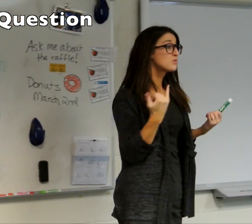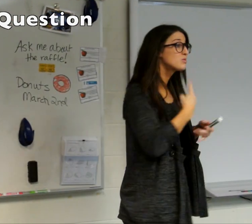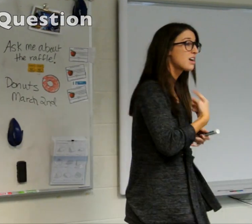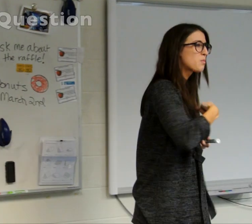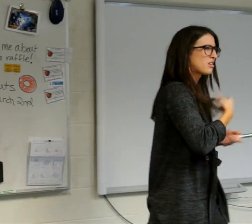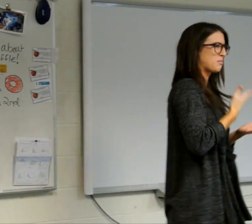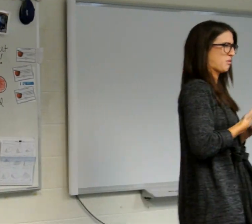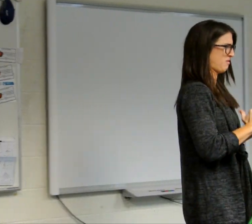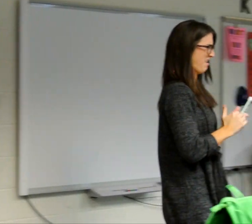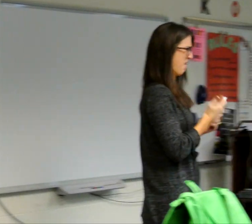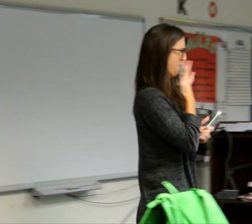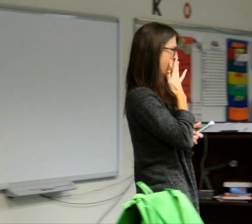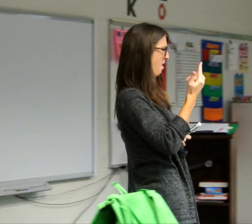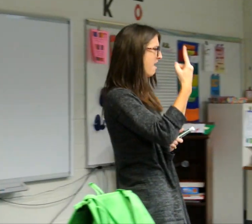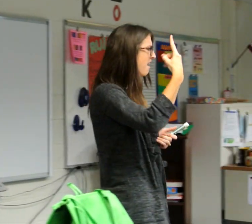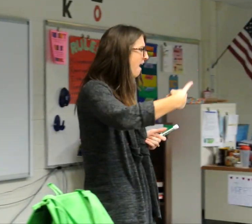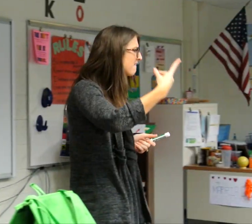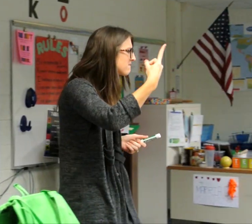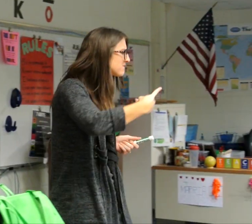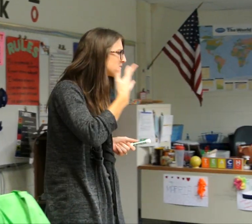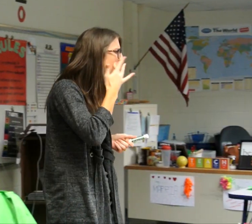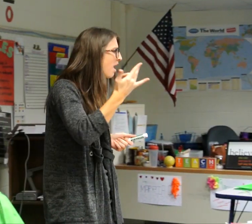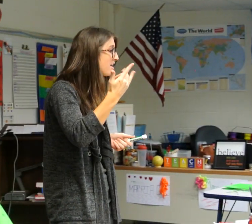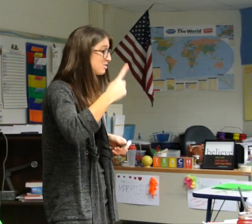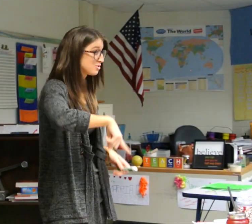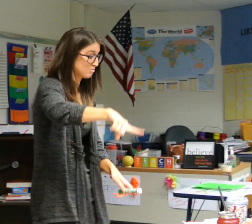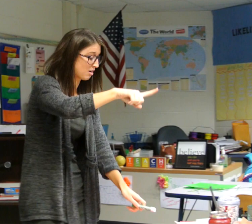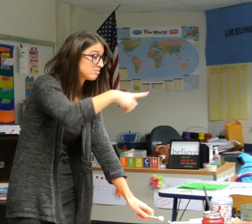Today we will discuss "why 1/2? You all will...